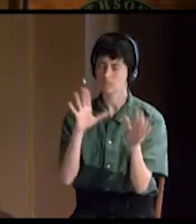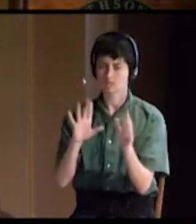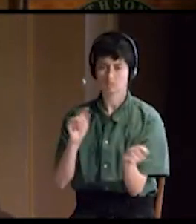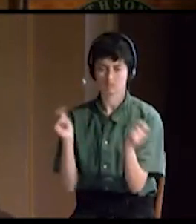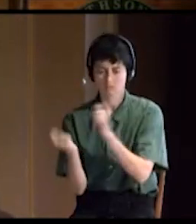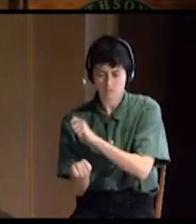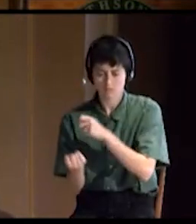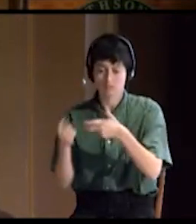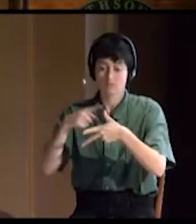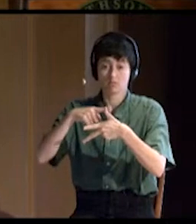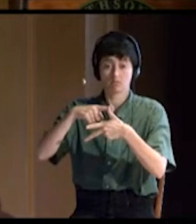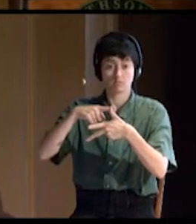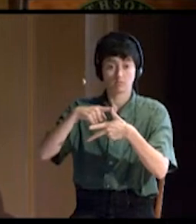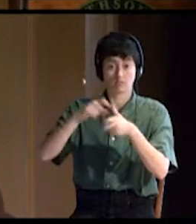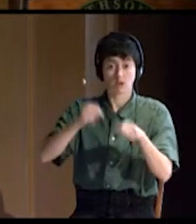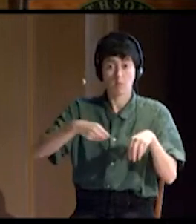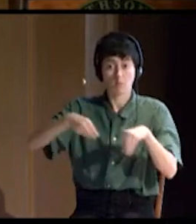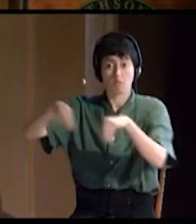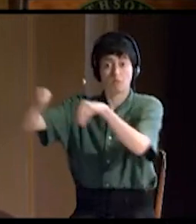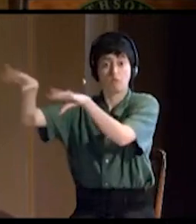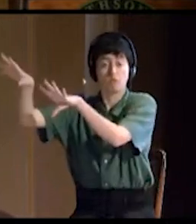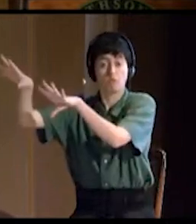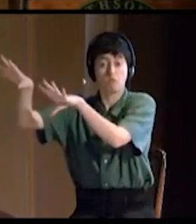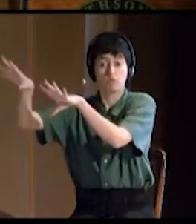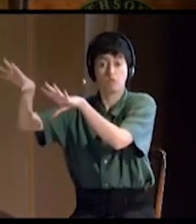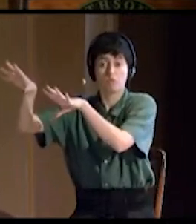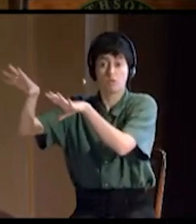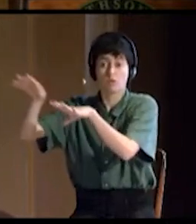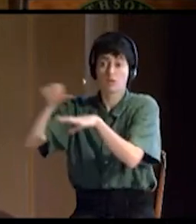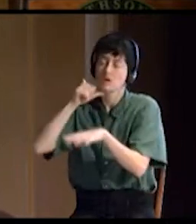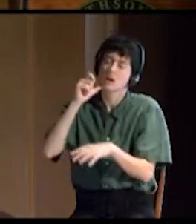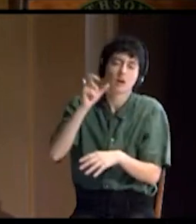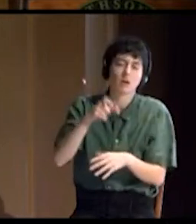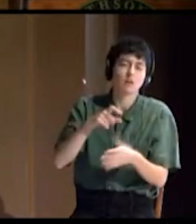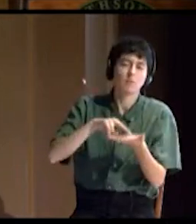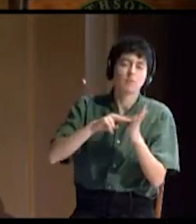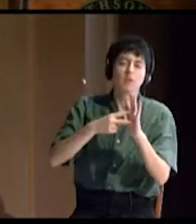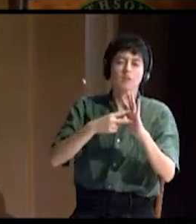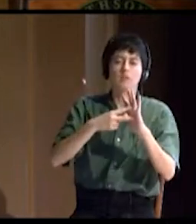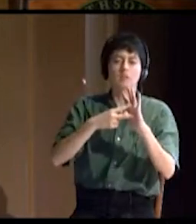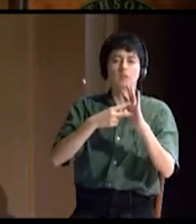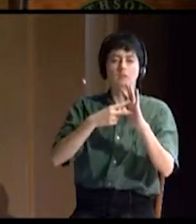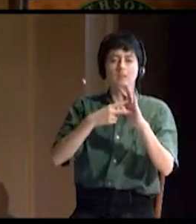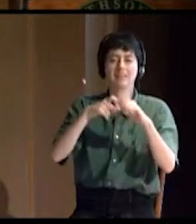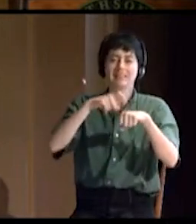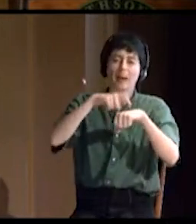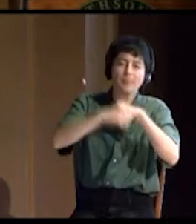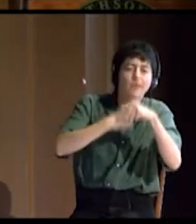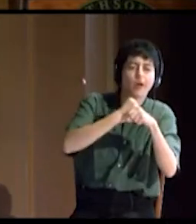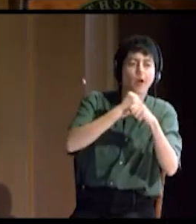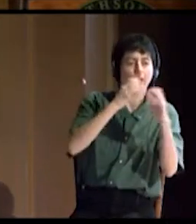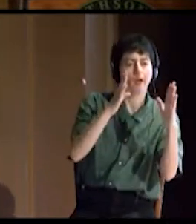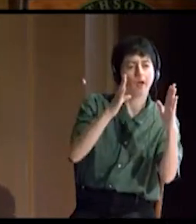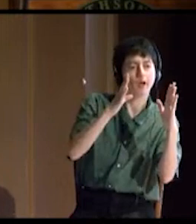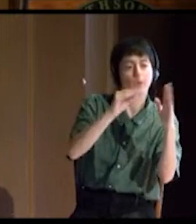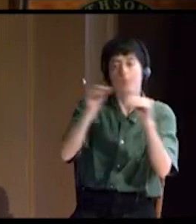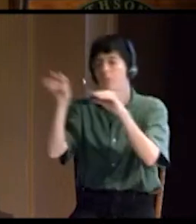not necessarily seasonal migration or dispersal. This may happen on shorter timescales, such as mountain species moving up slope